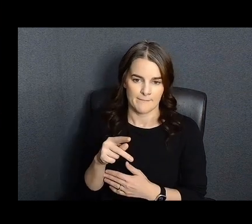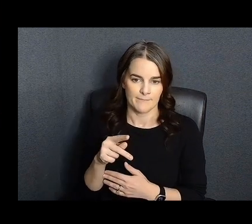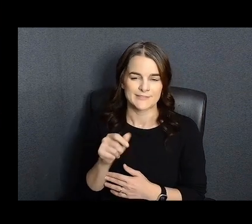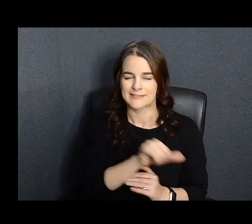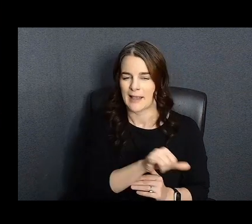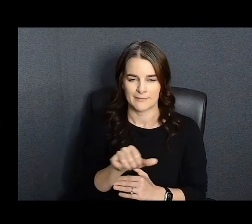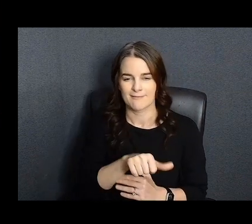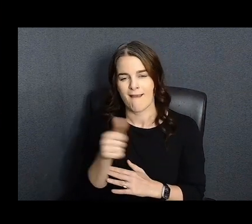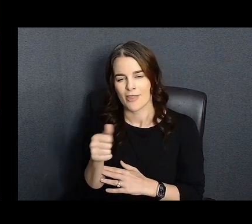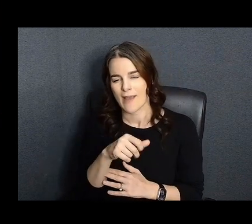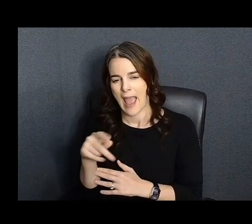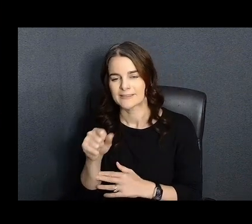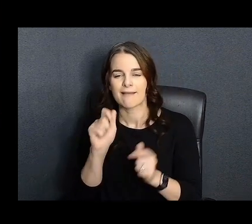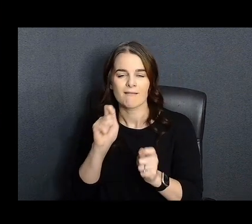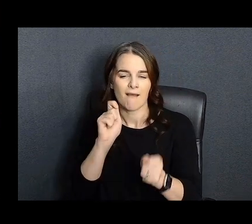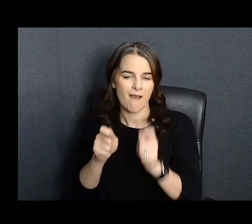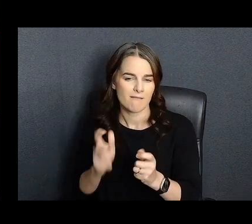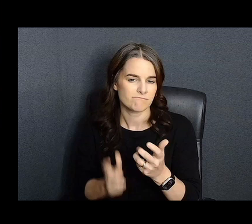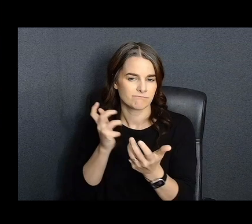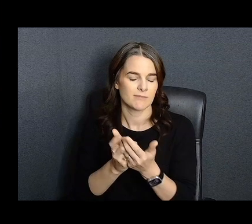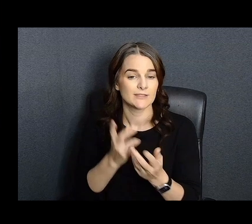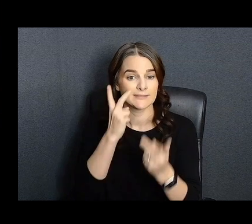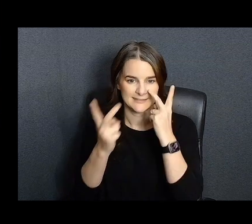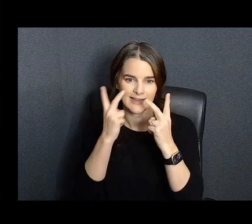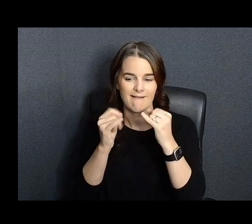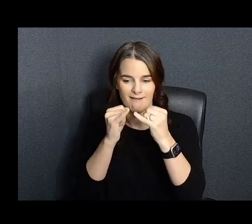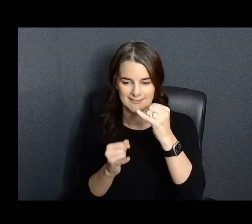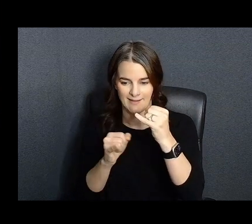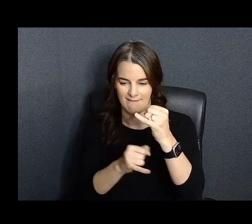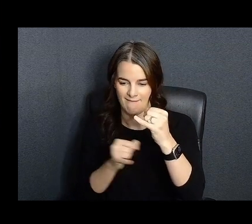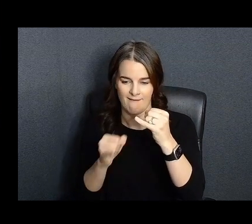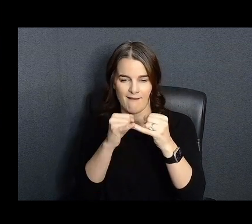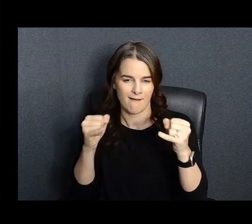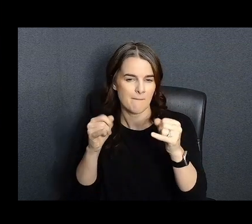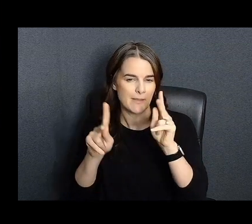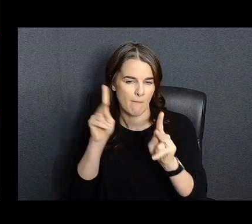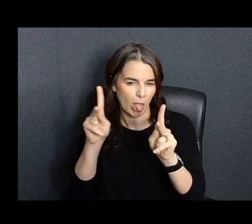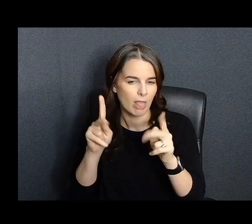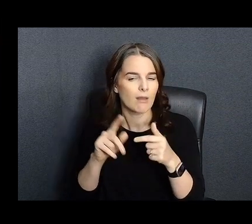is very customizable. You'll notice these are stick figures. They can be real photographs.